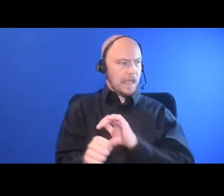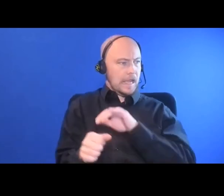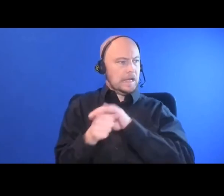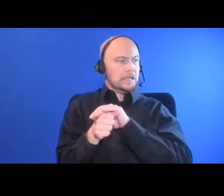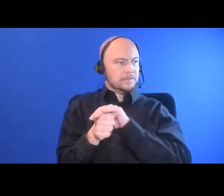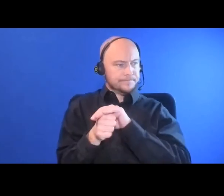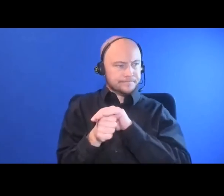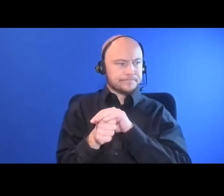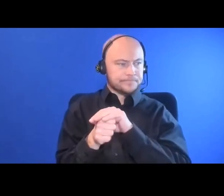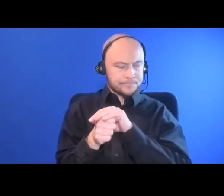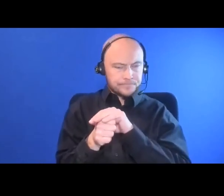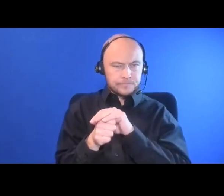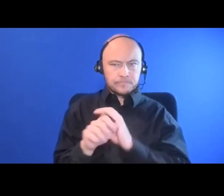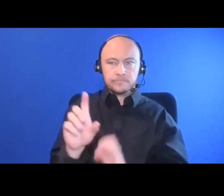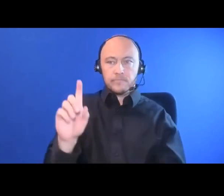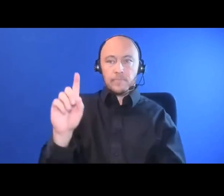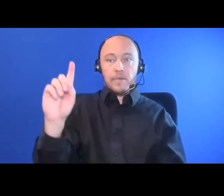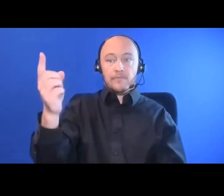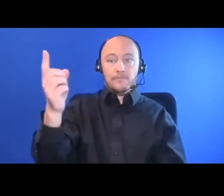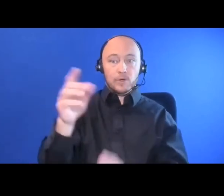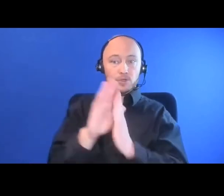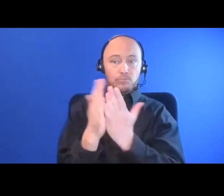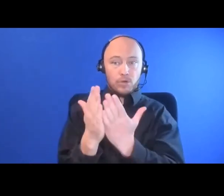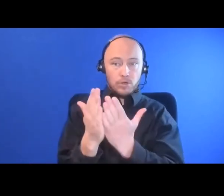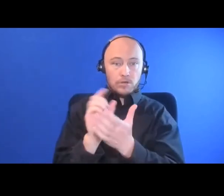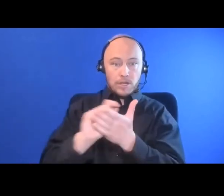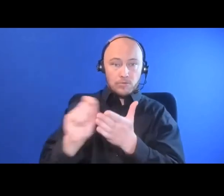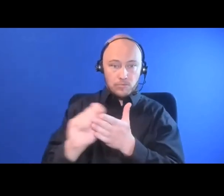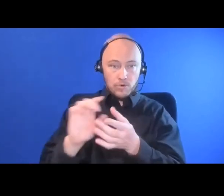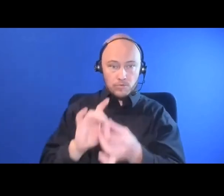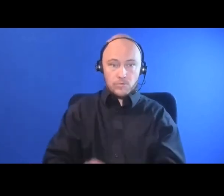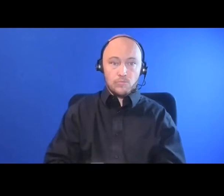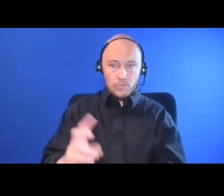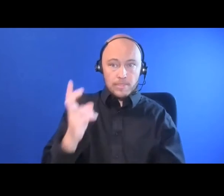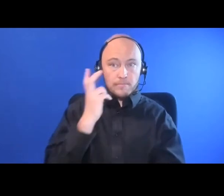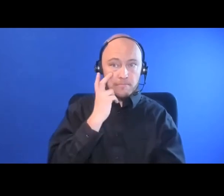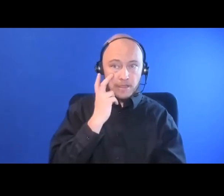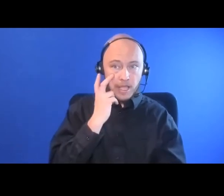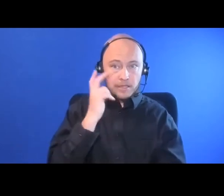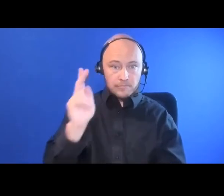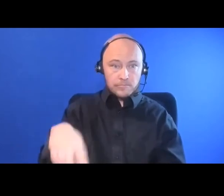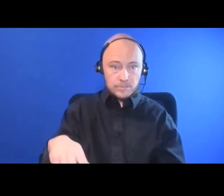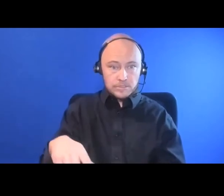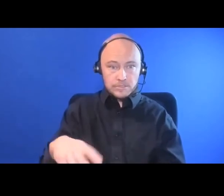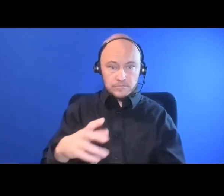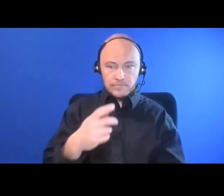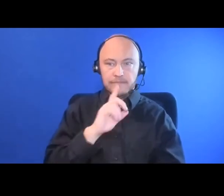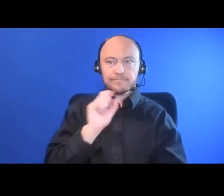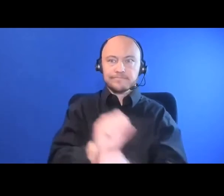And then the first novel that I wrote with a blind protagonist was the novel that got published,